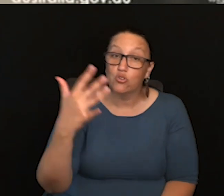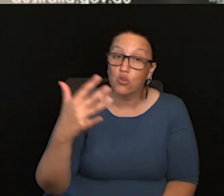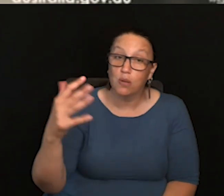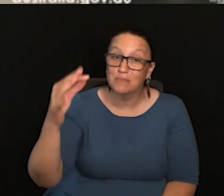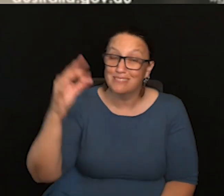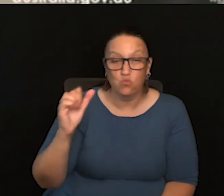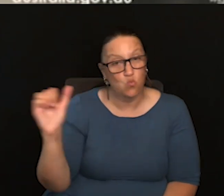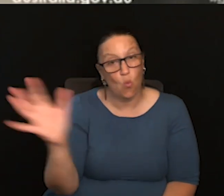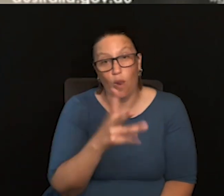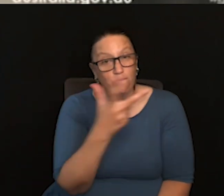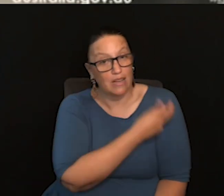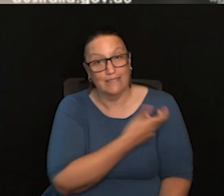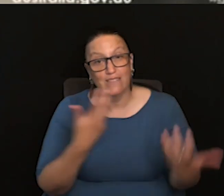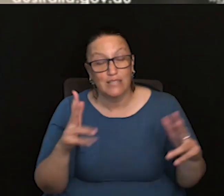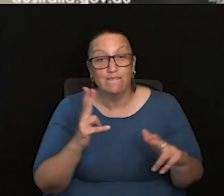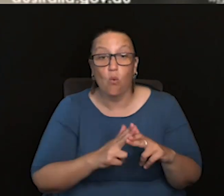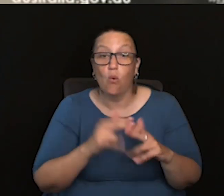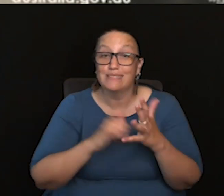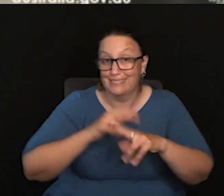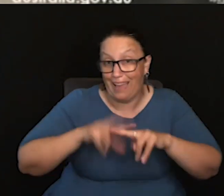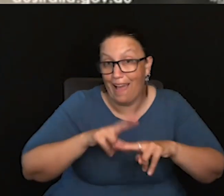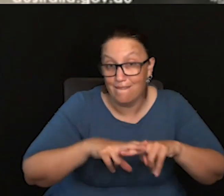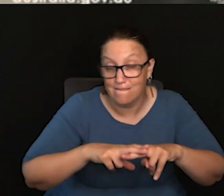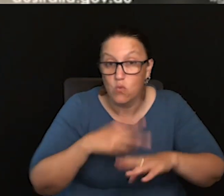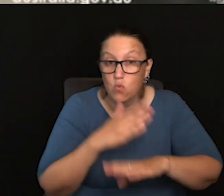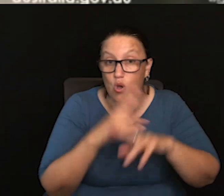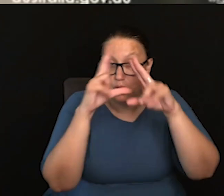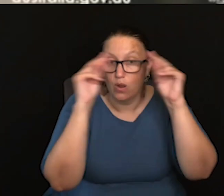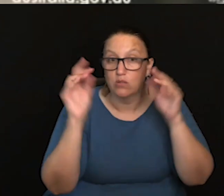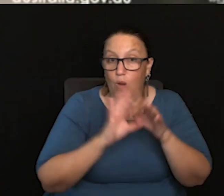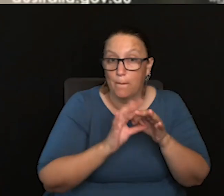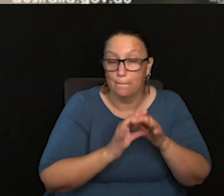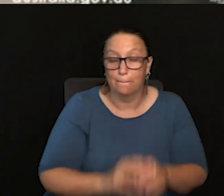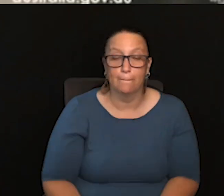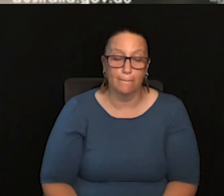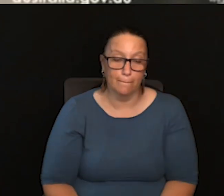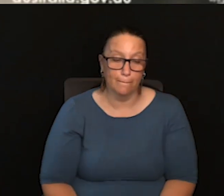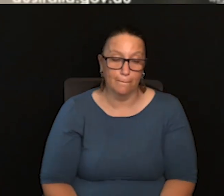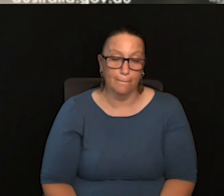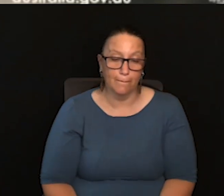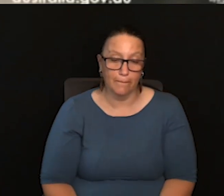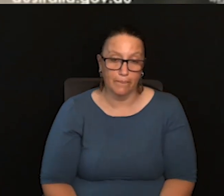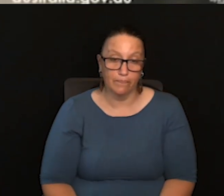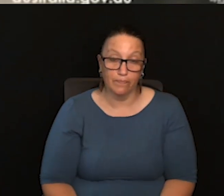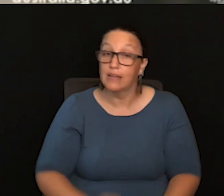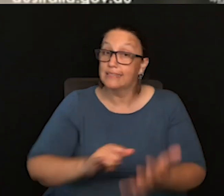it's impossible to survey a higher rate. In terms of the boosters,